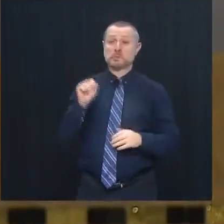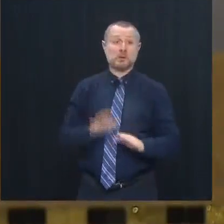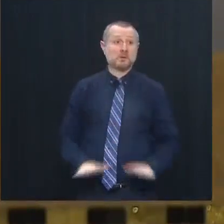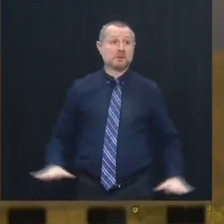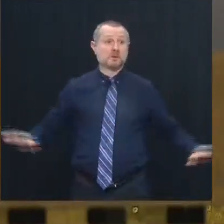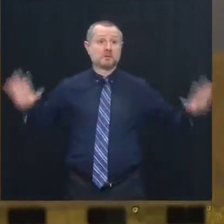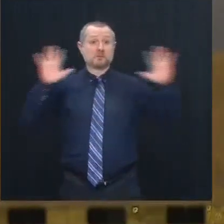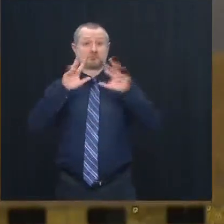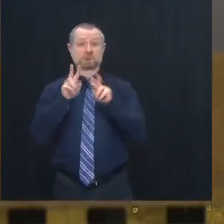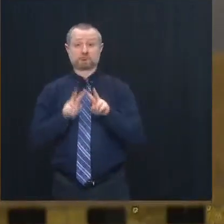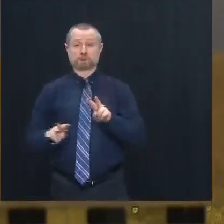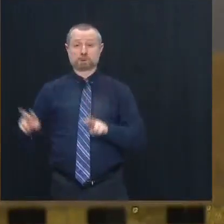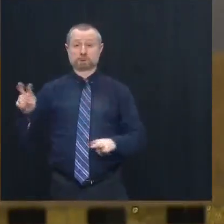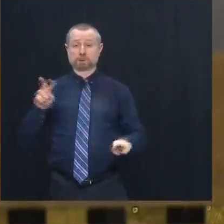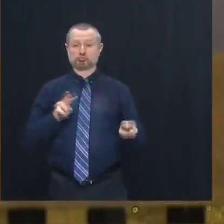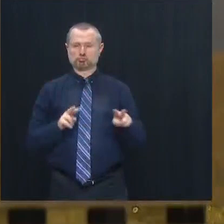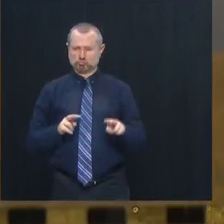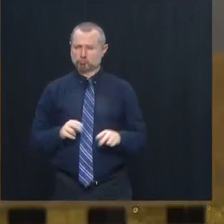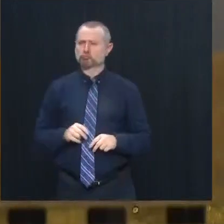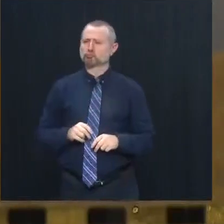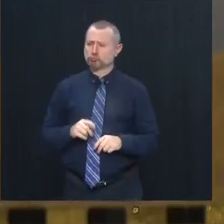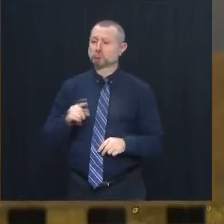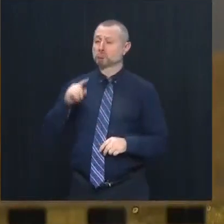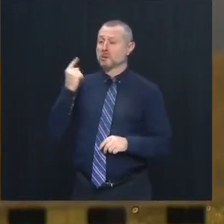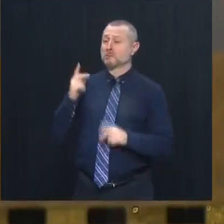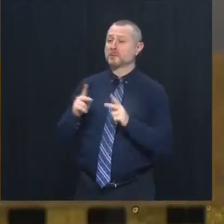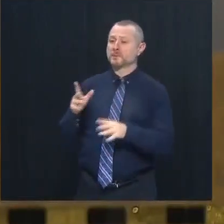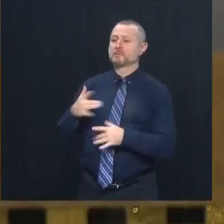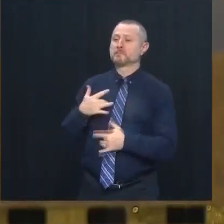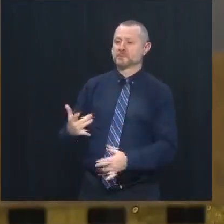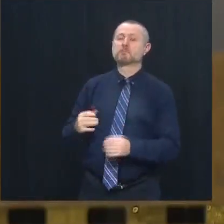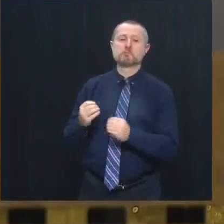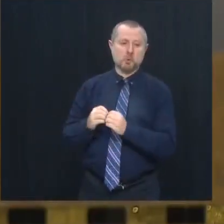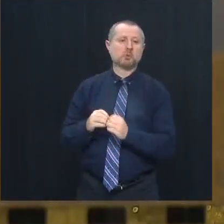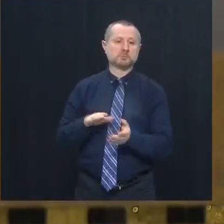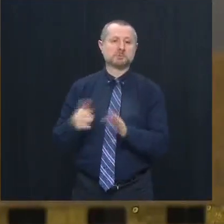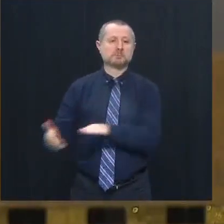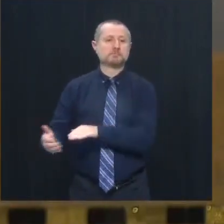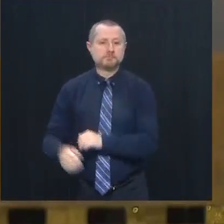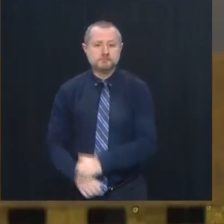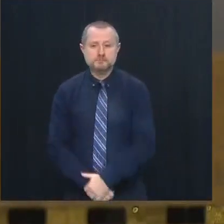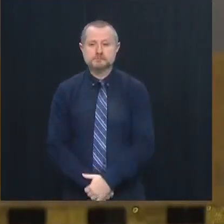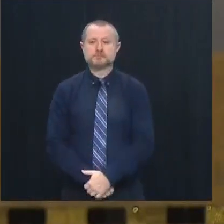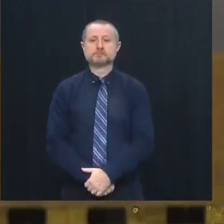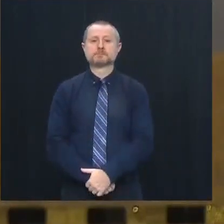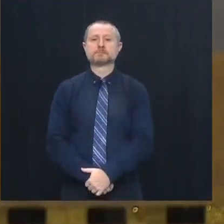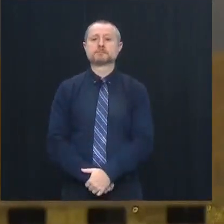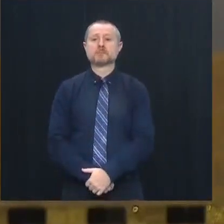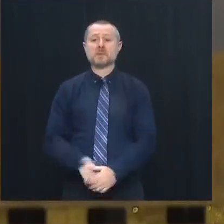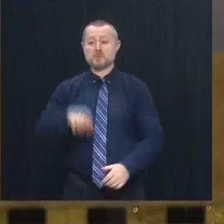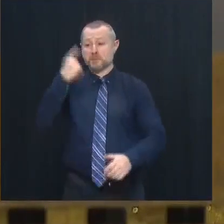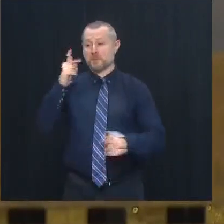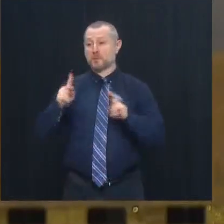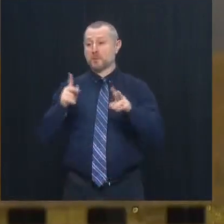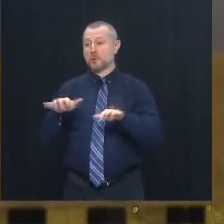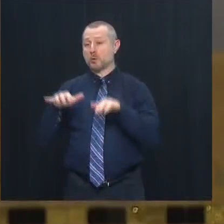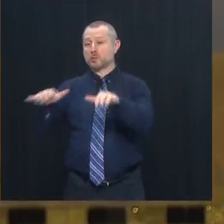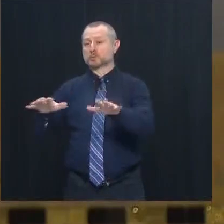COVID LOW TIDE SHOWED THAT THE EXISTING HEALTH DISPARITIES IN THIS COUNTRY MADE IT MORE LIKELY